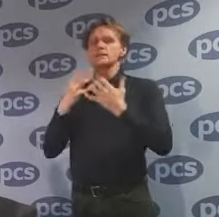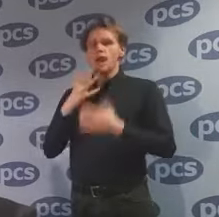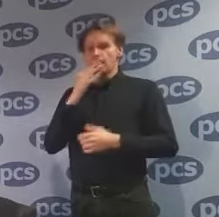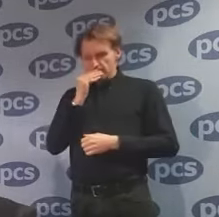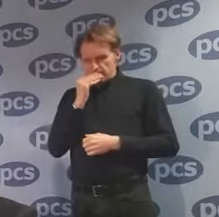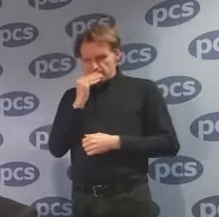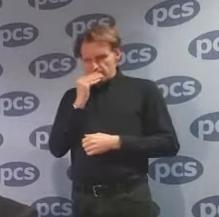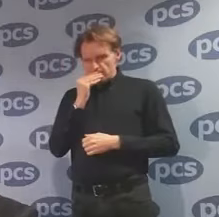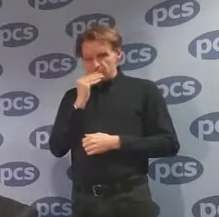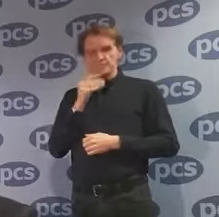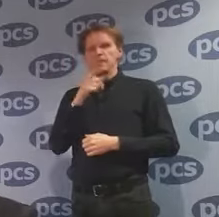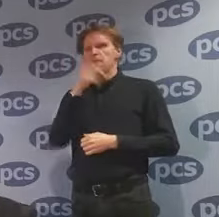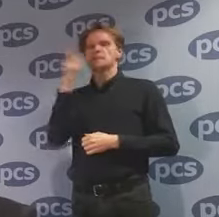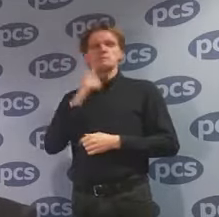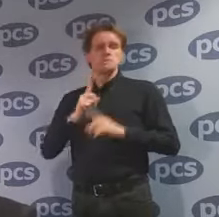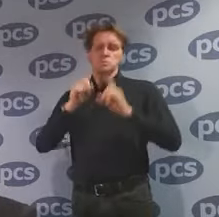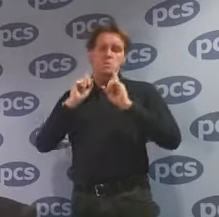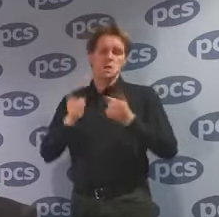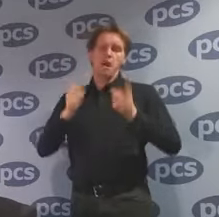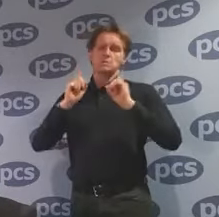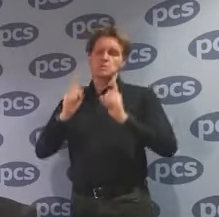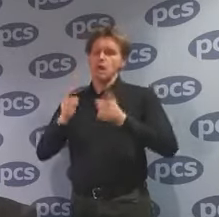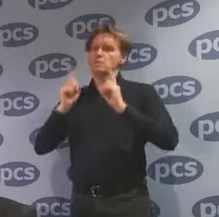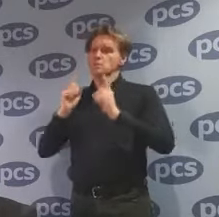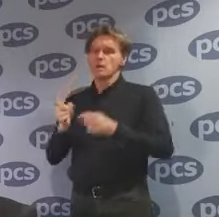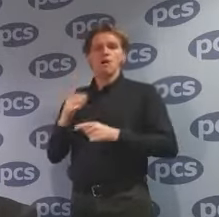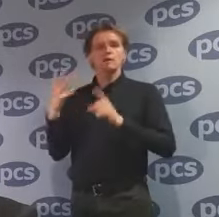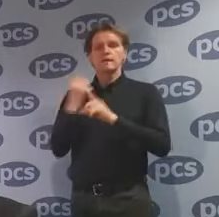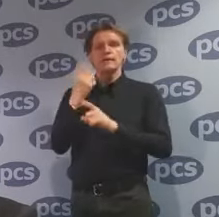50% turnout there isn't a mood amongst members to do something, and by working